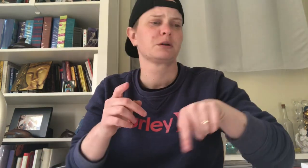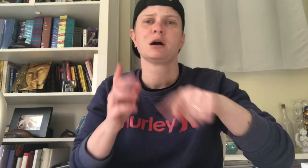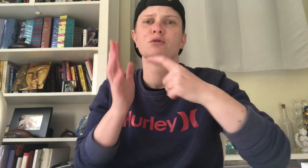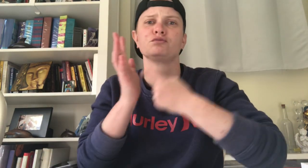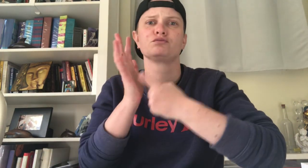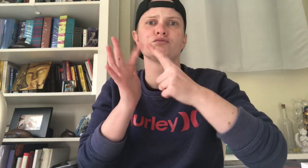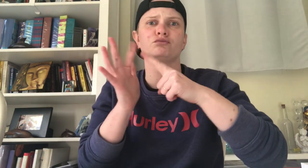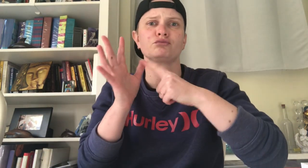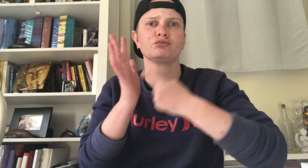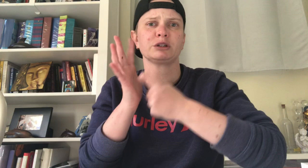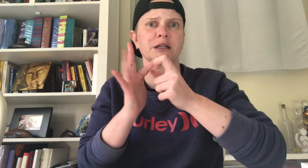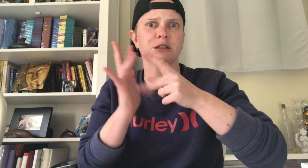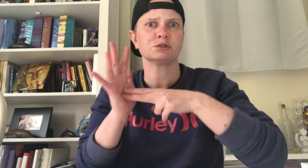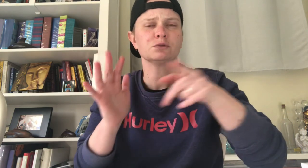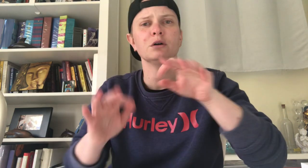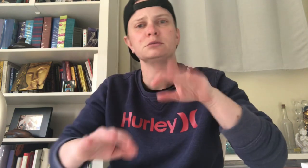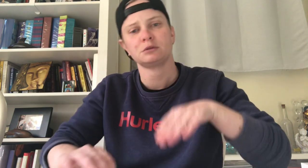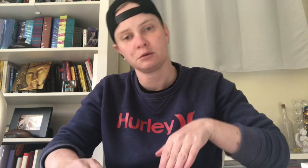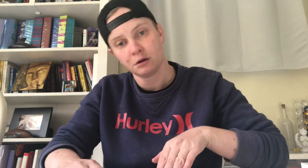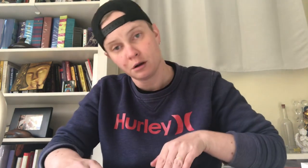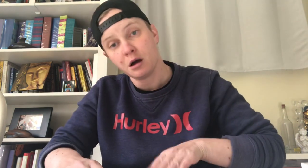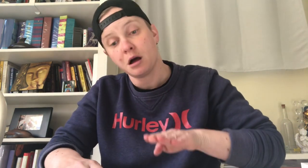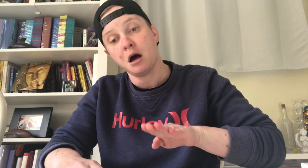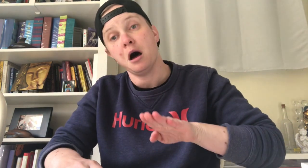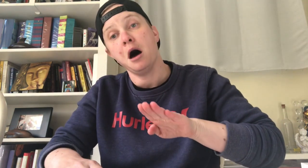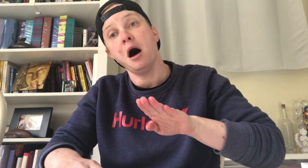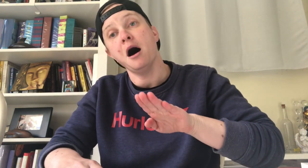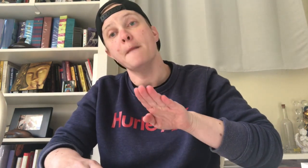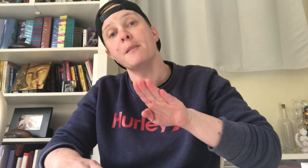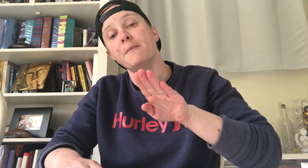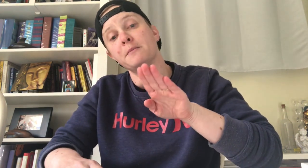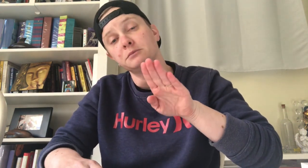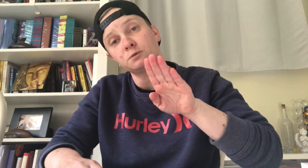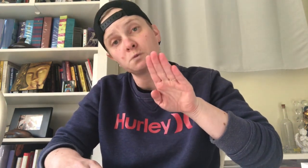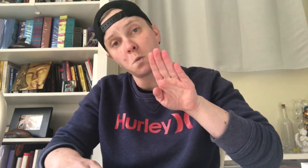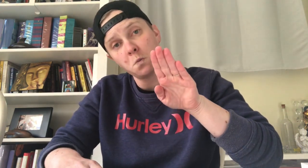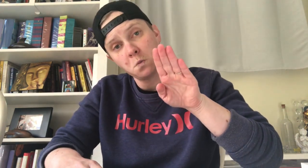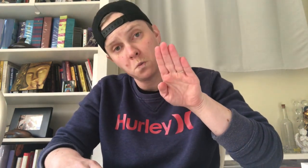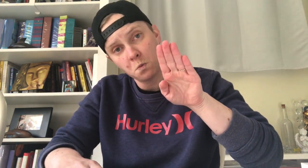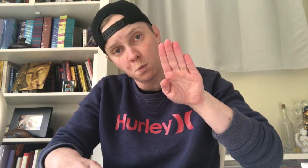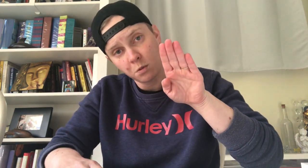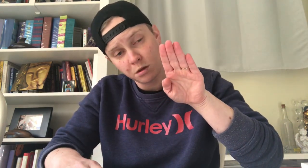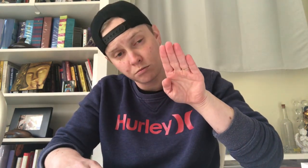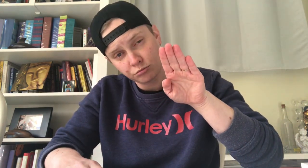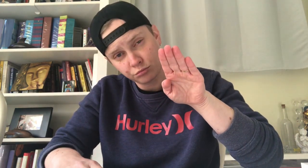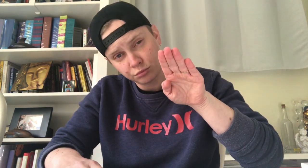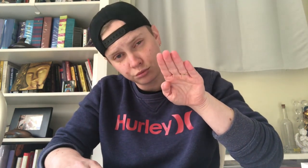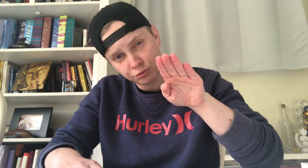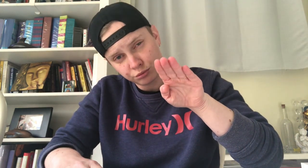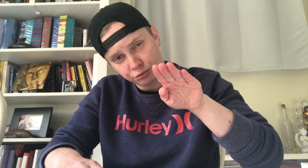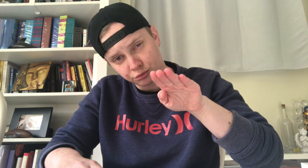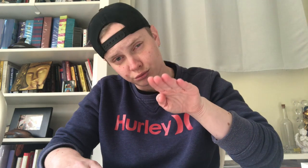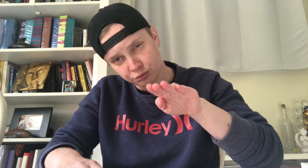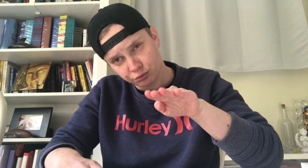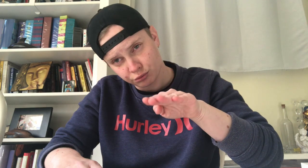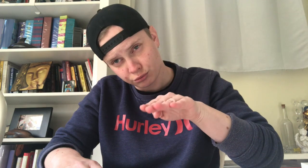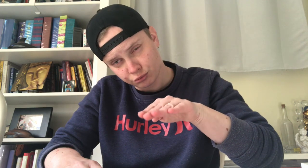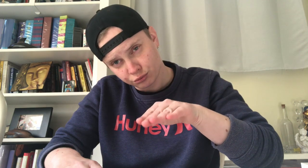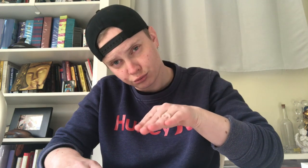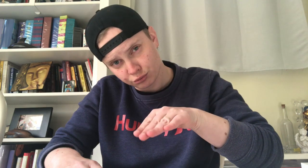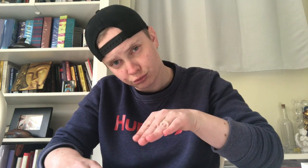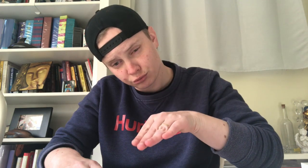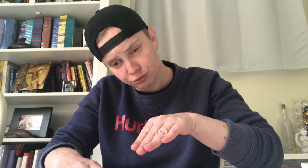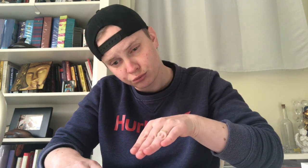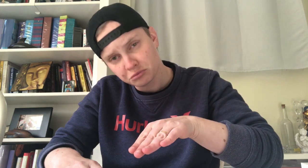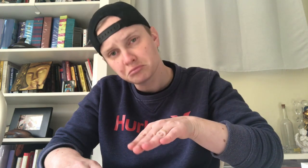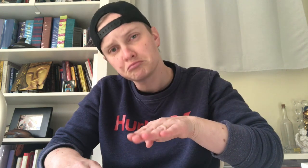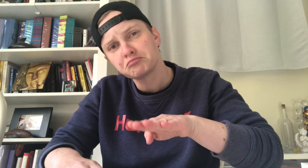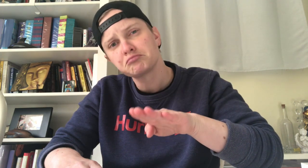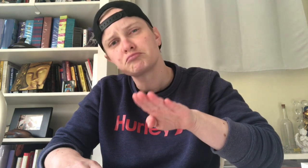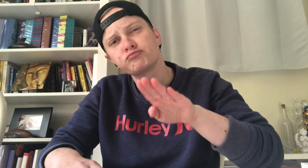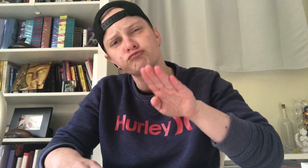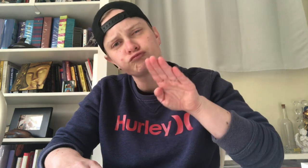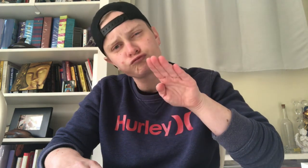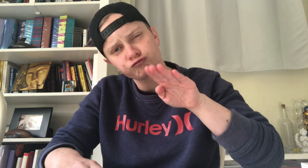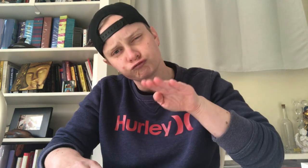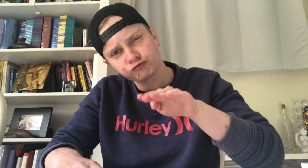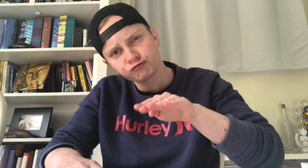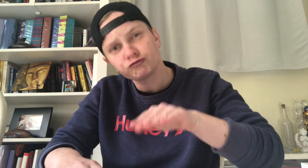on the other hand, Reardon is the slow process